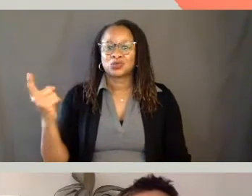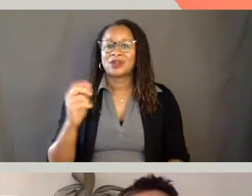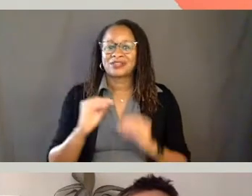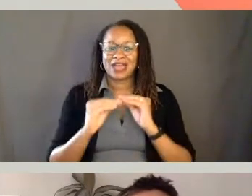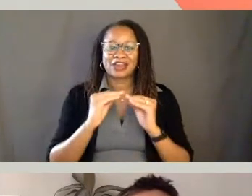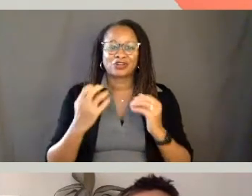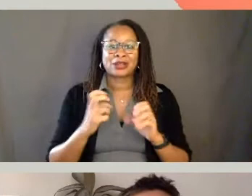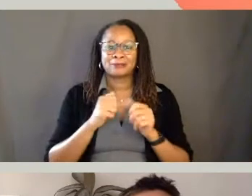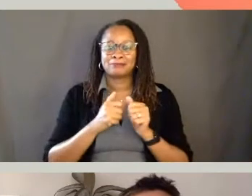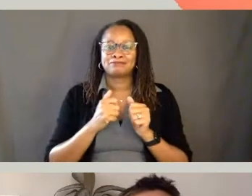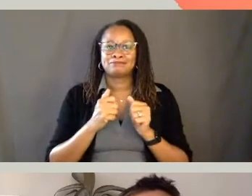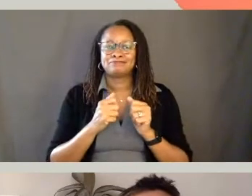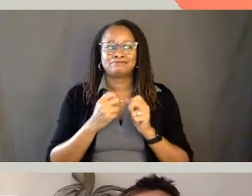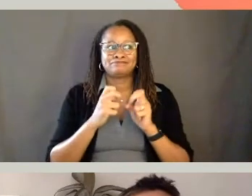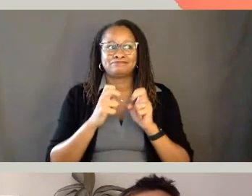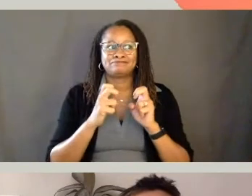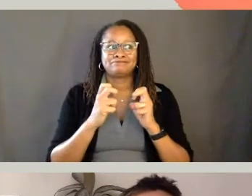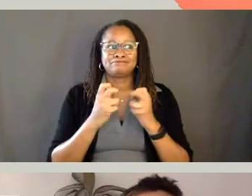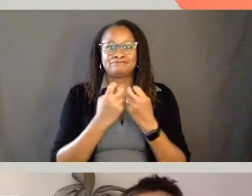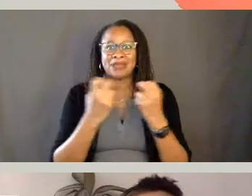And so I decided to follow him because he's a genius.